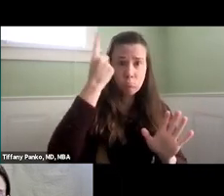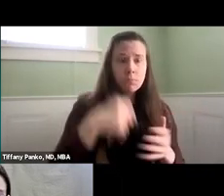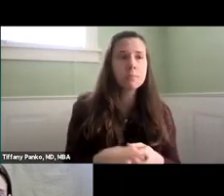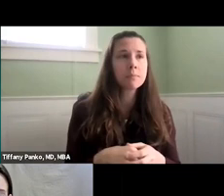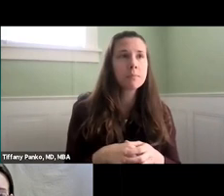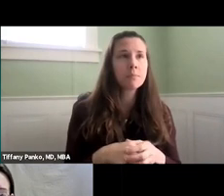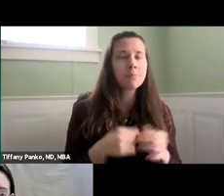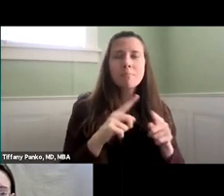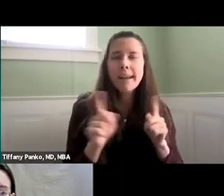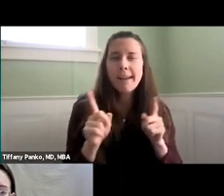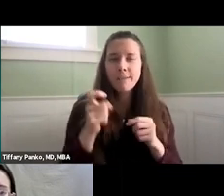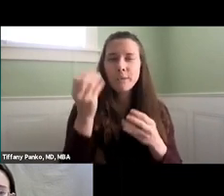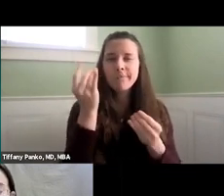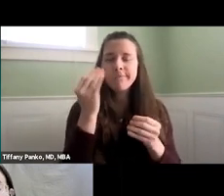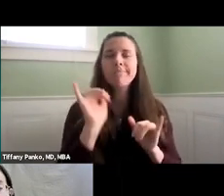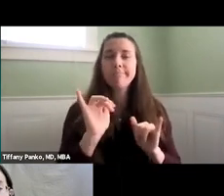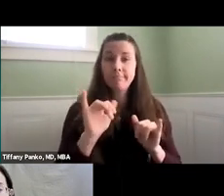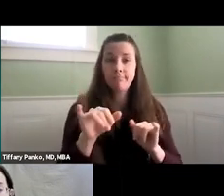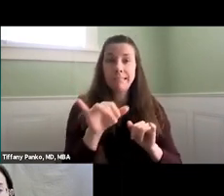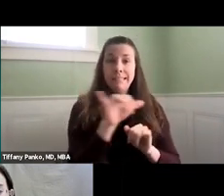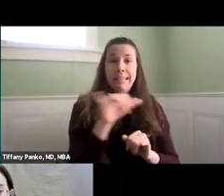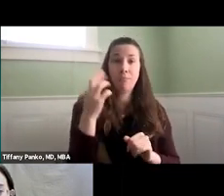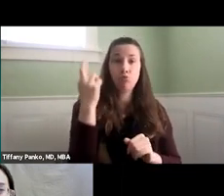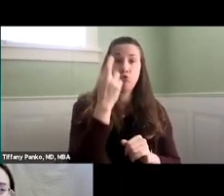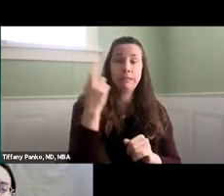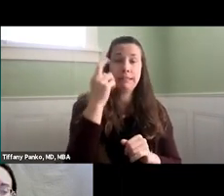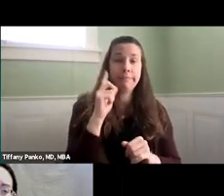those two identifies together and that’s certainly understandable, but again we have